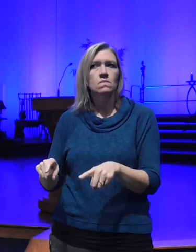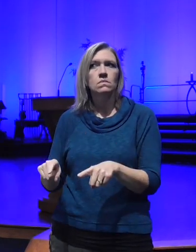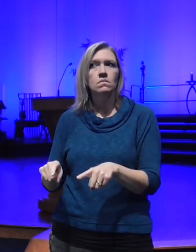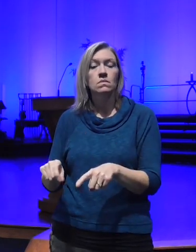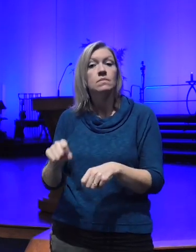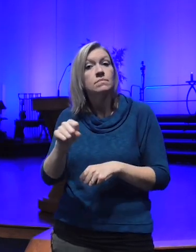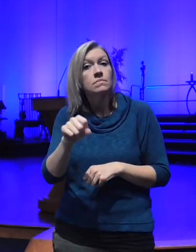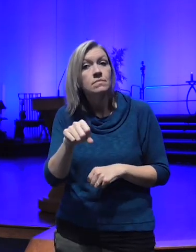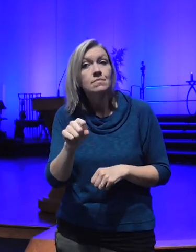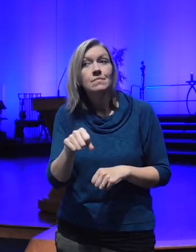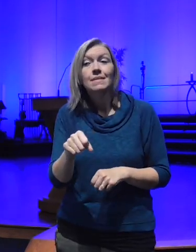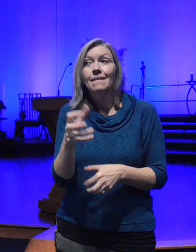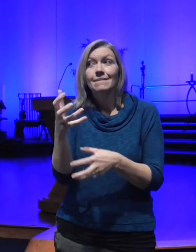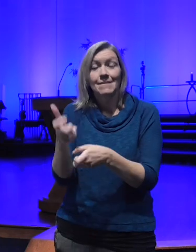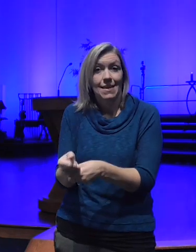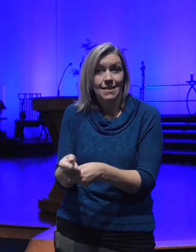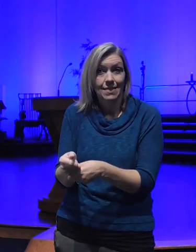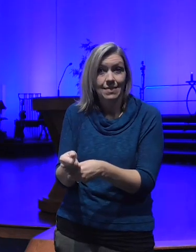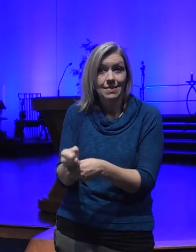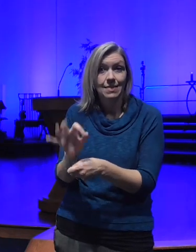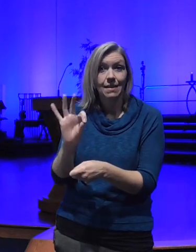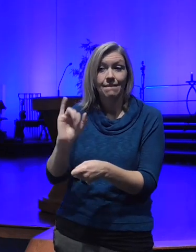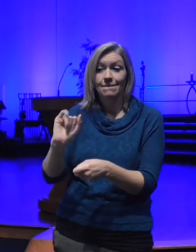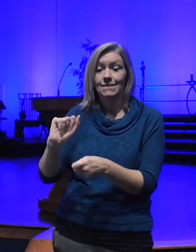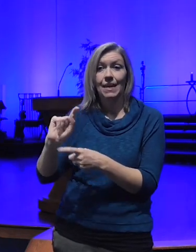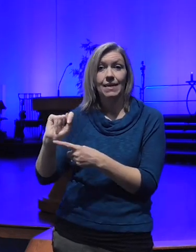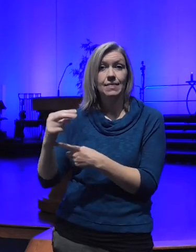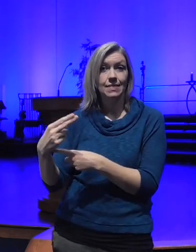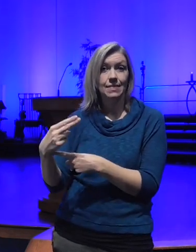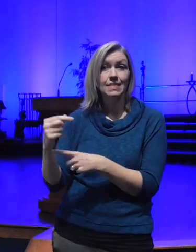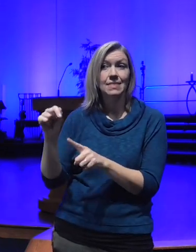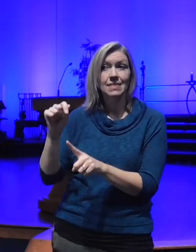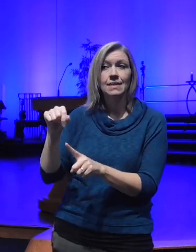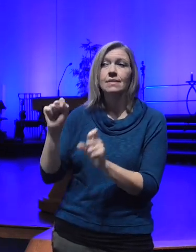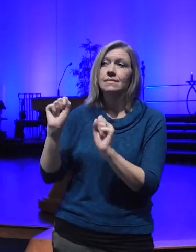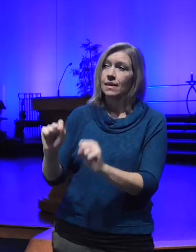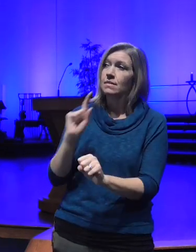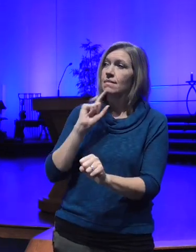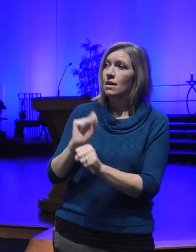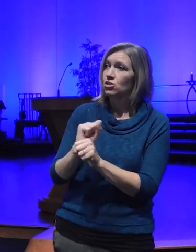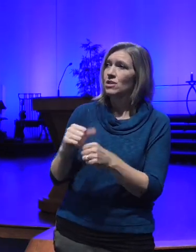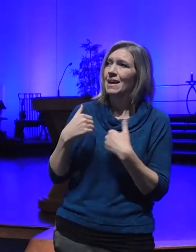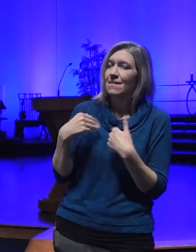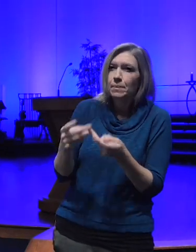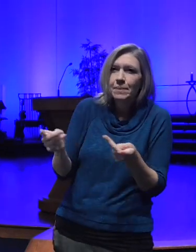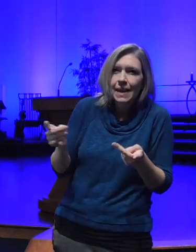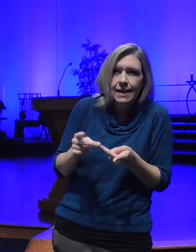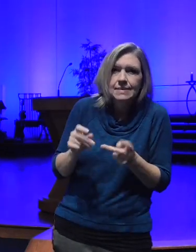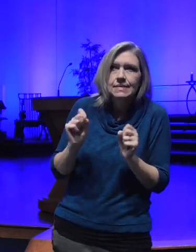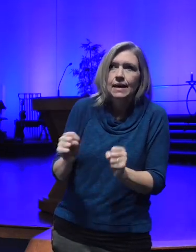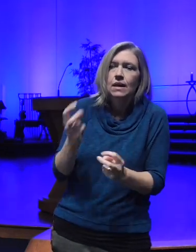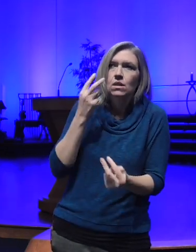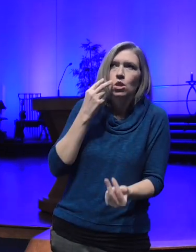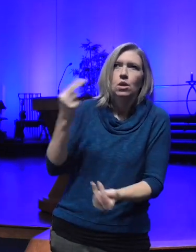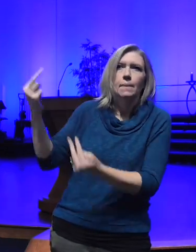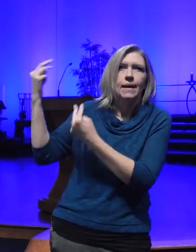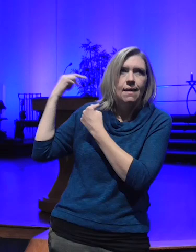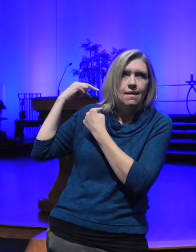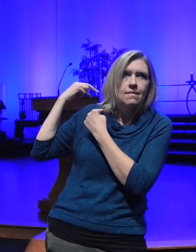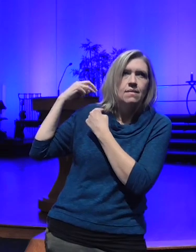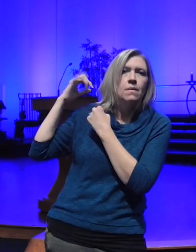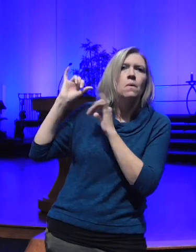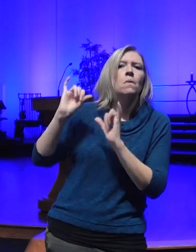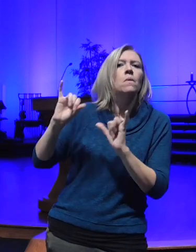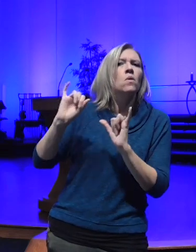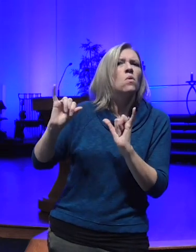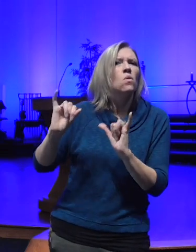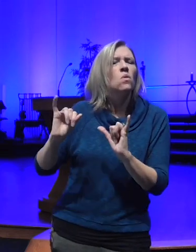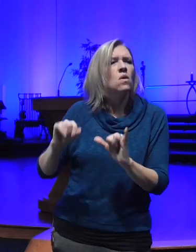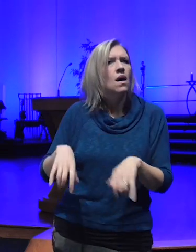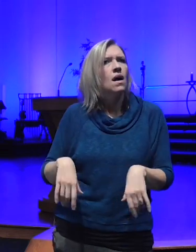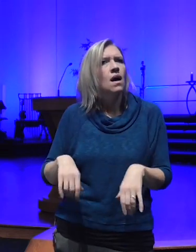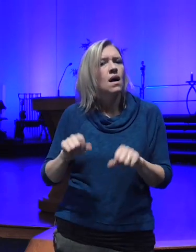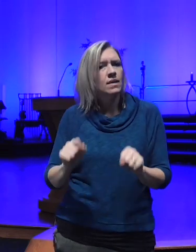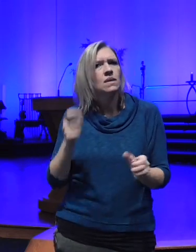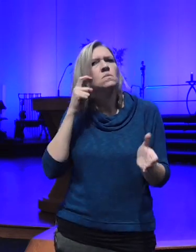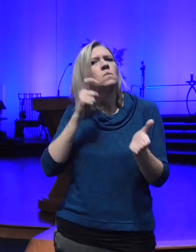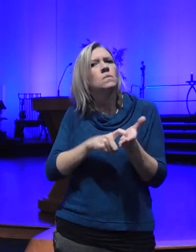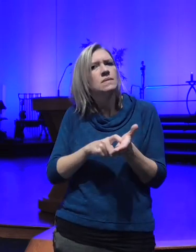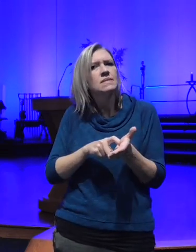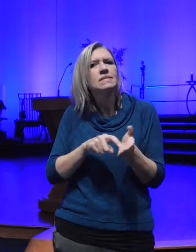Faith actually can have some place where it can look back and say hey as a country as a world